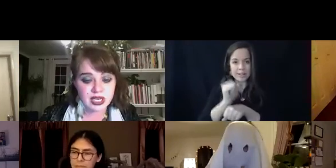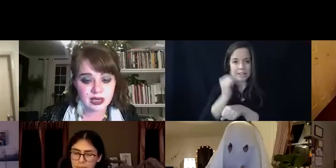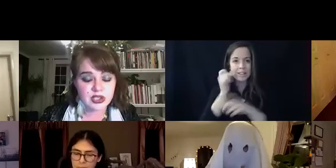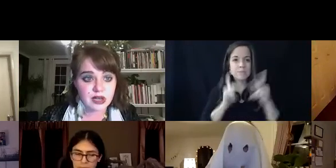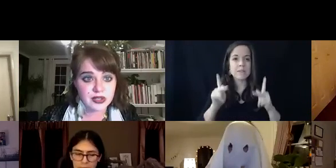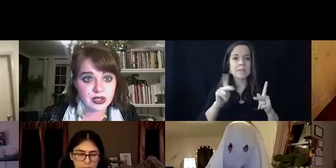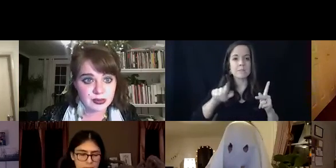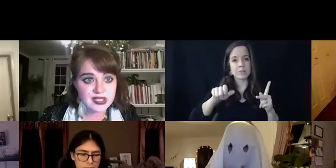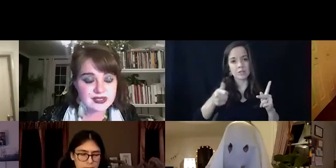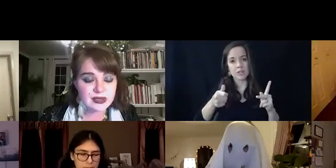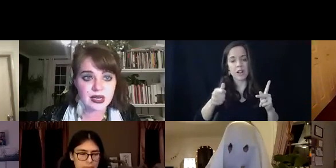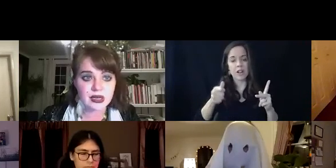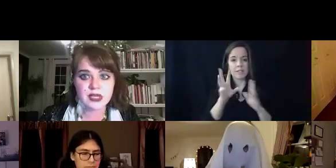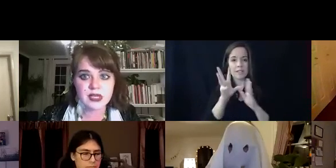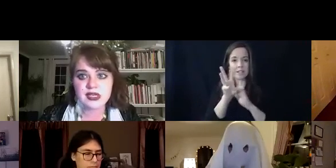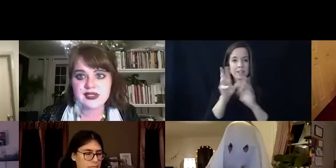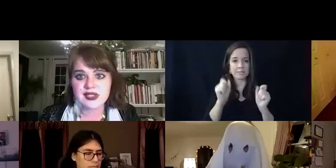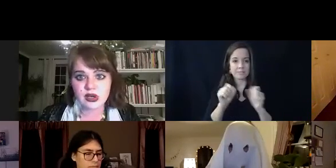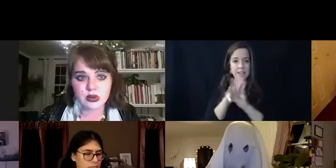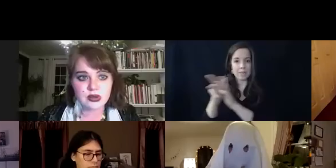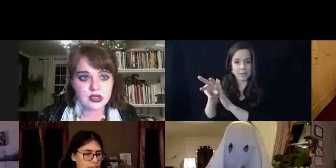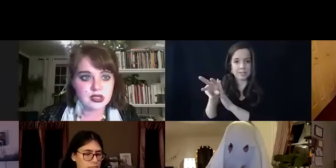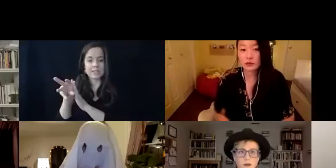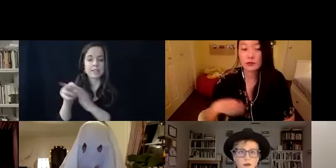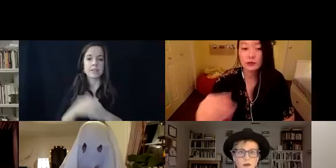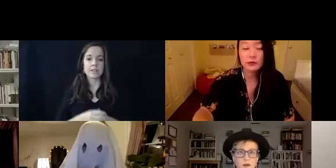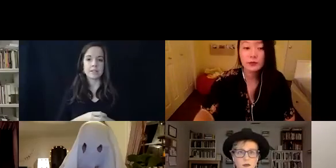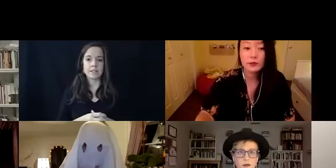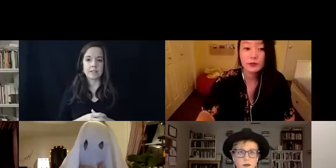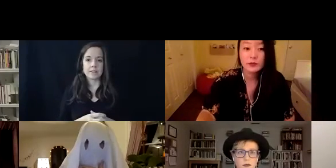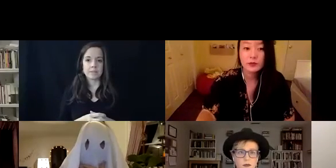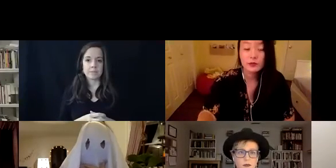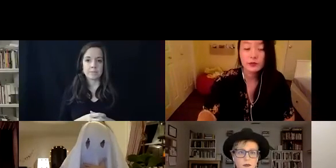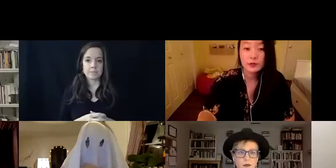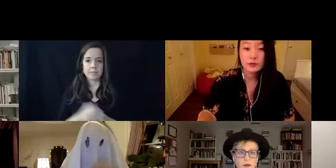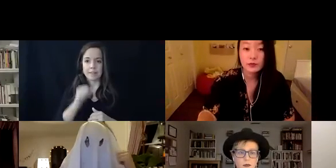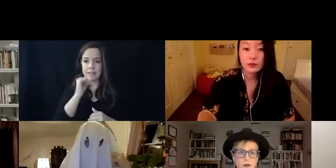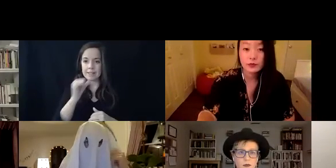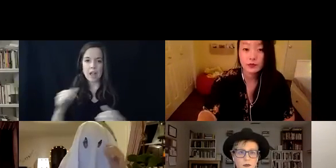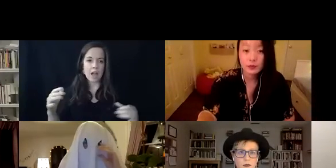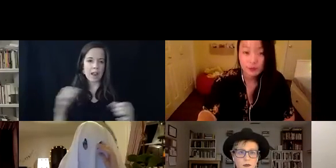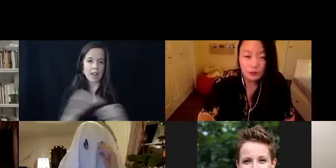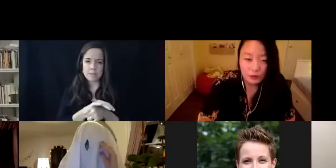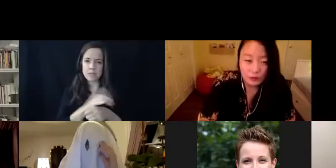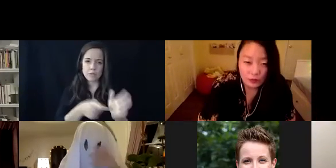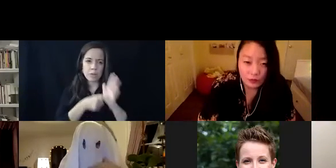or turn off their cameras. It's not absolutely a requirement but it does help focus attention.